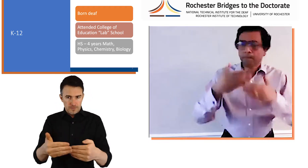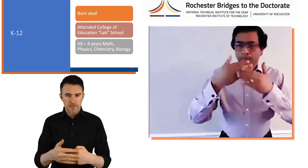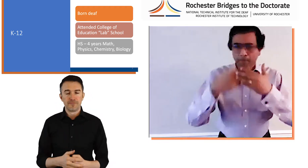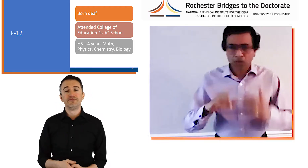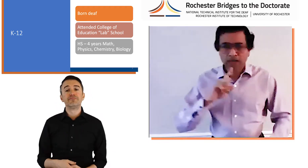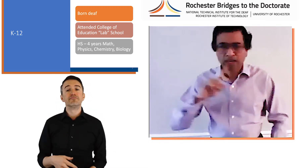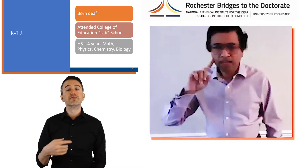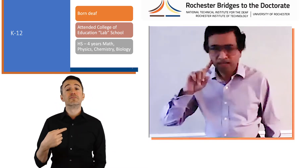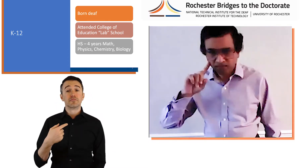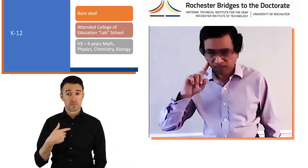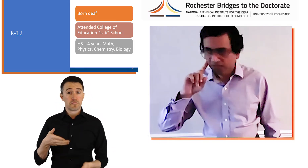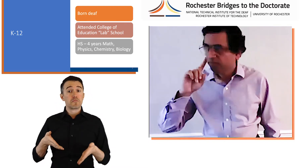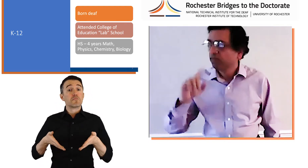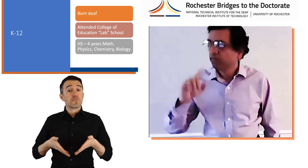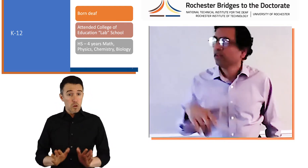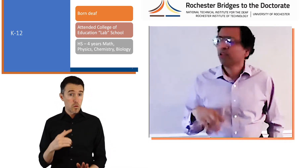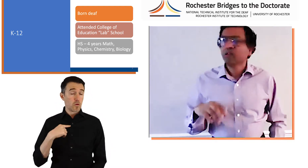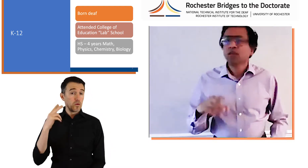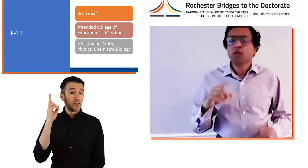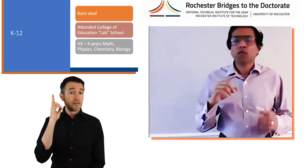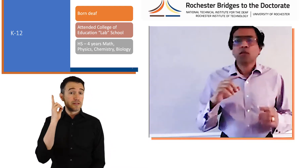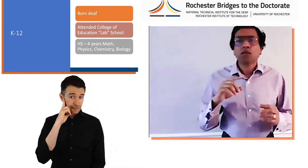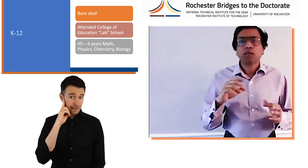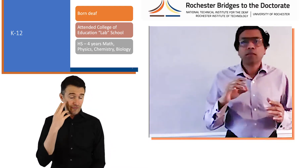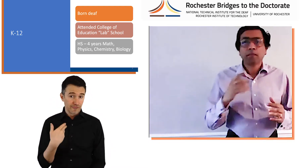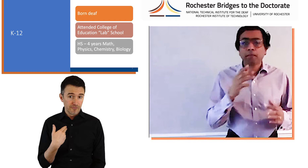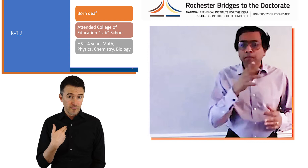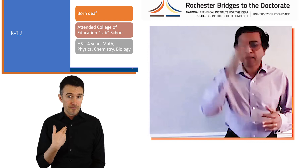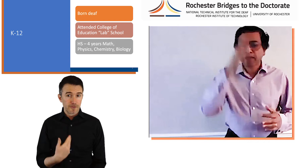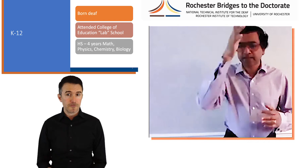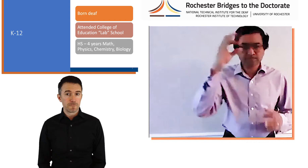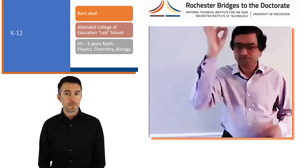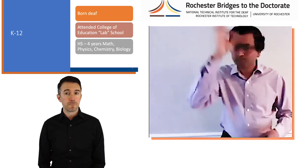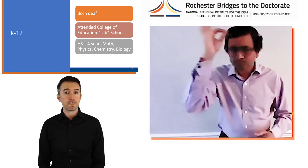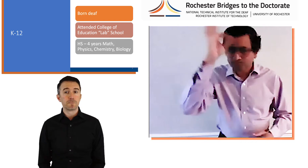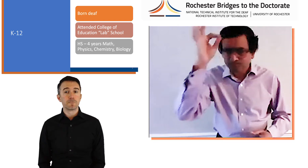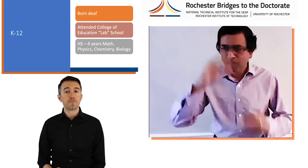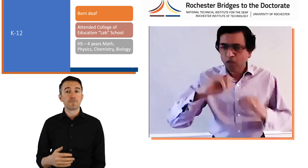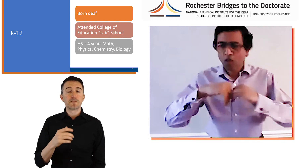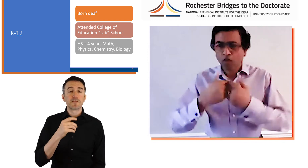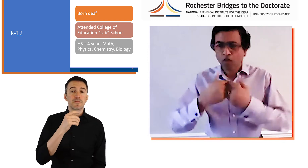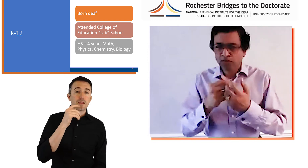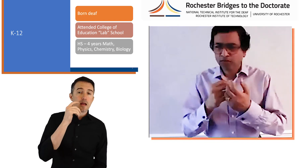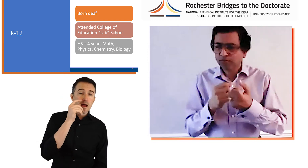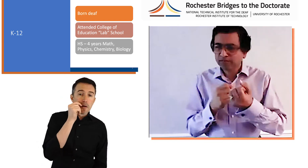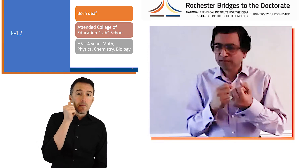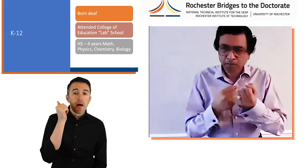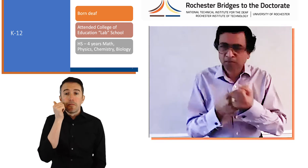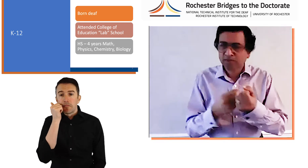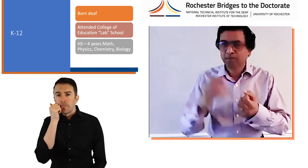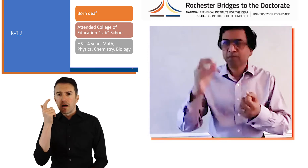I was born deaf and my parents didn't know,